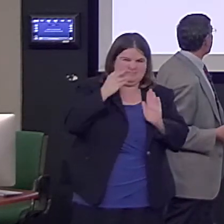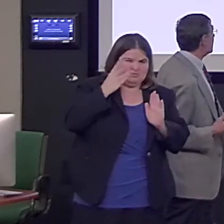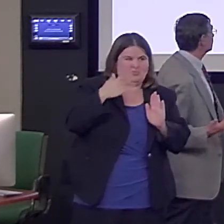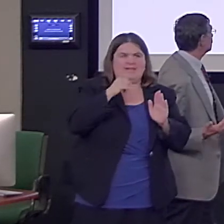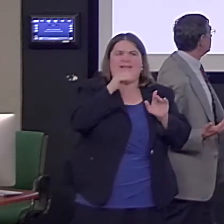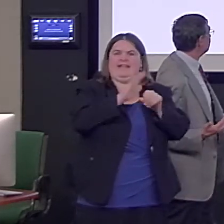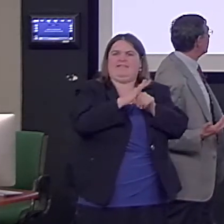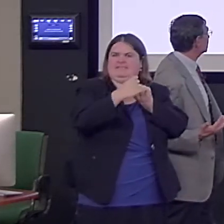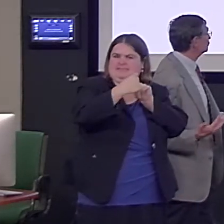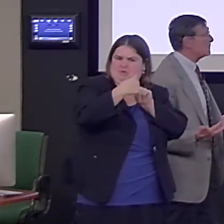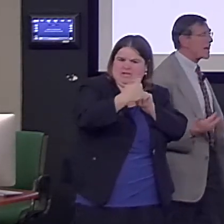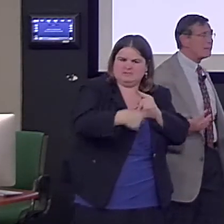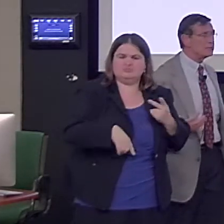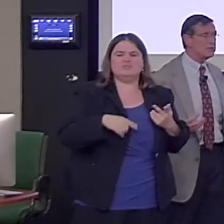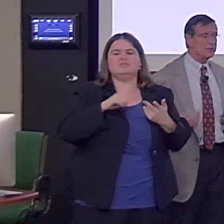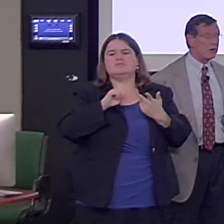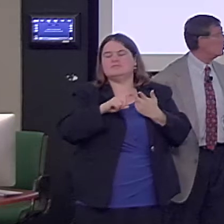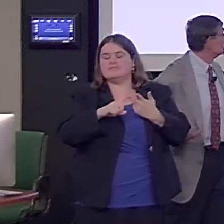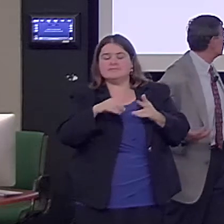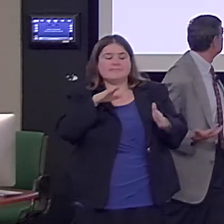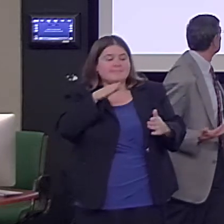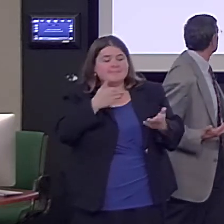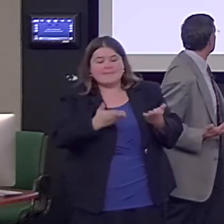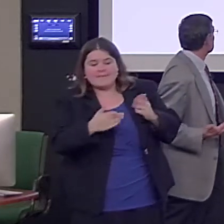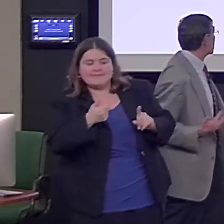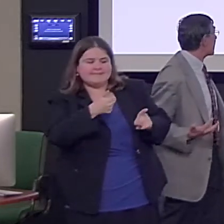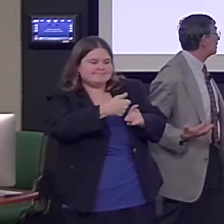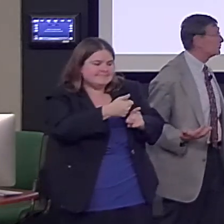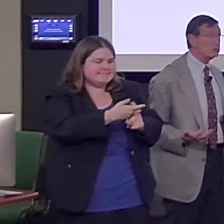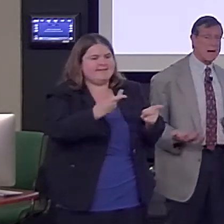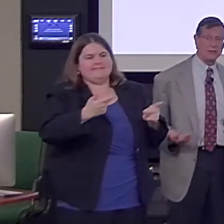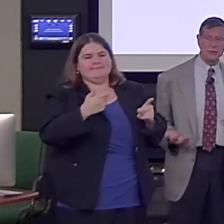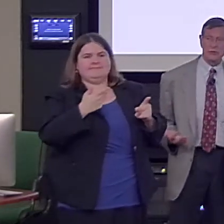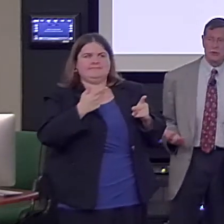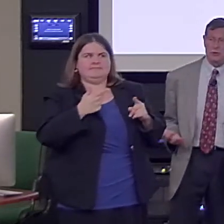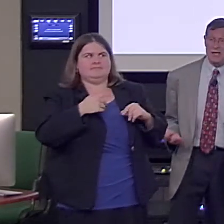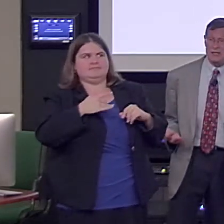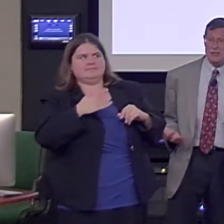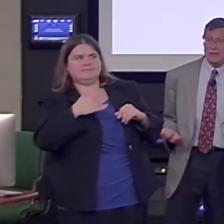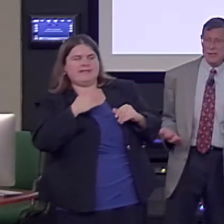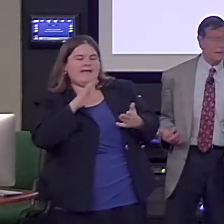And how much are the effects from absence of holding, lack of response to distress,